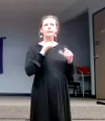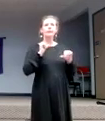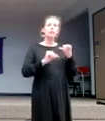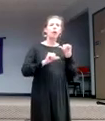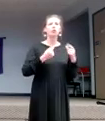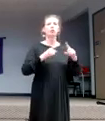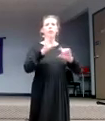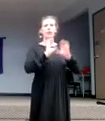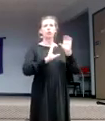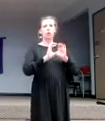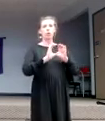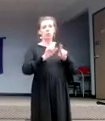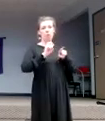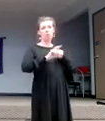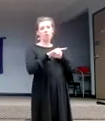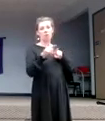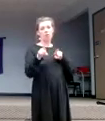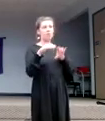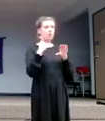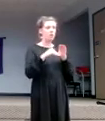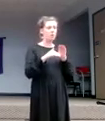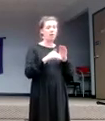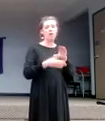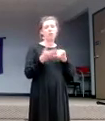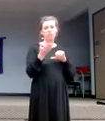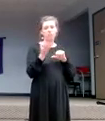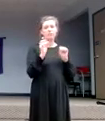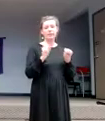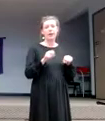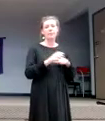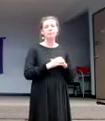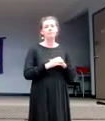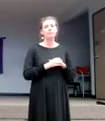that is the construction hotline number as well as the email address for the construction.